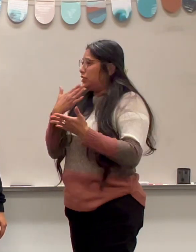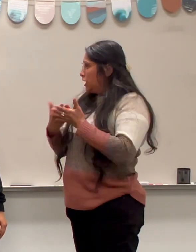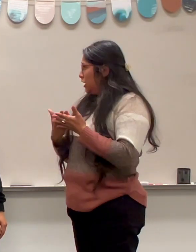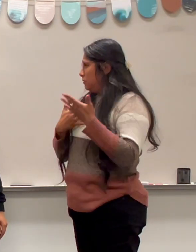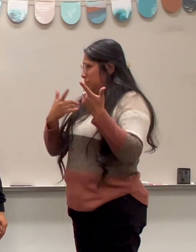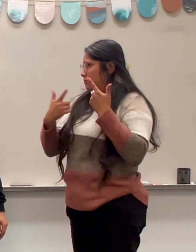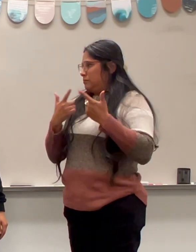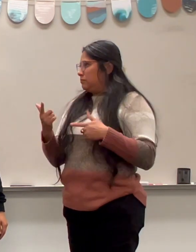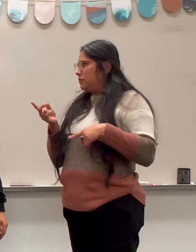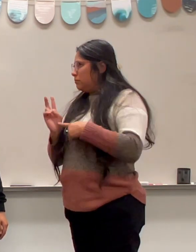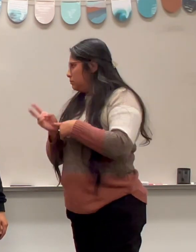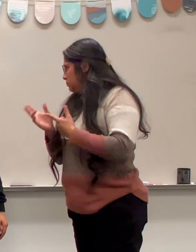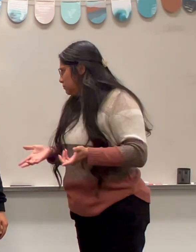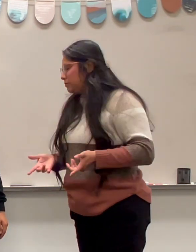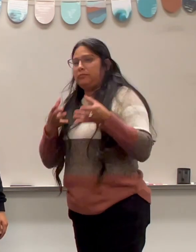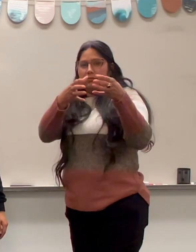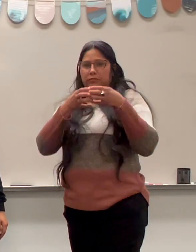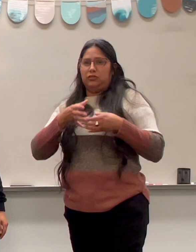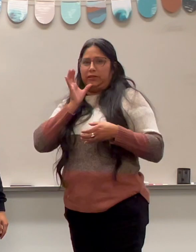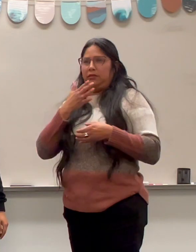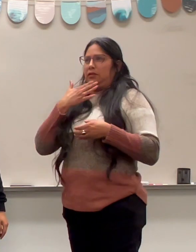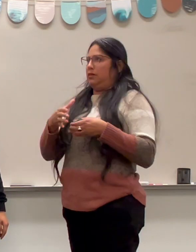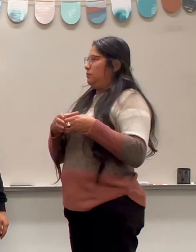and they asked how your day was and we had this good interaction it was only like two minutes long